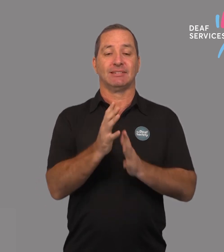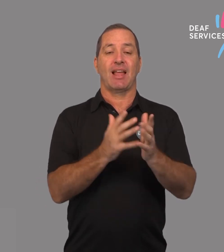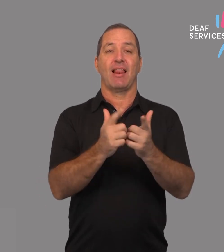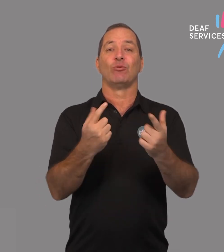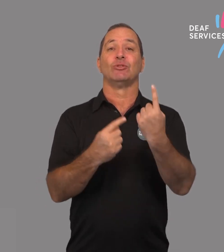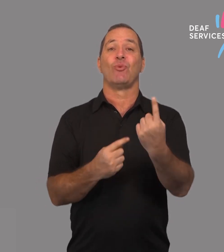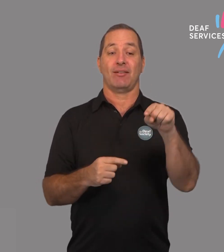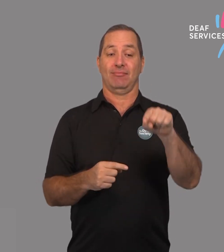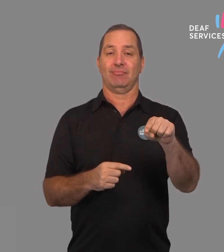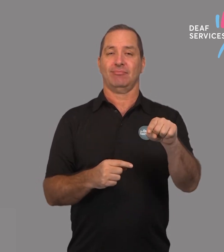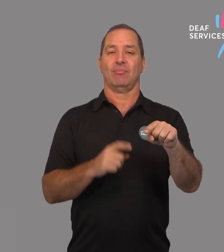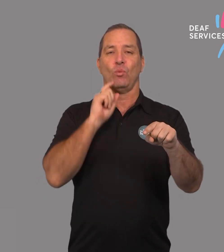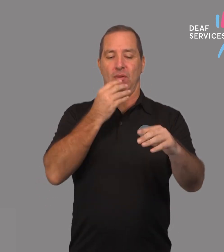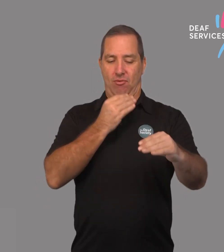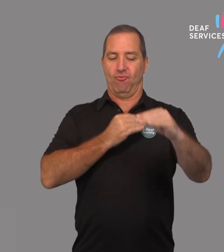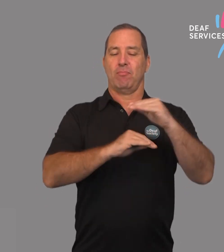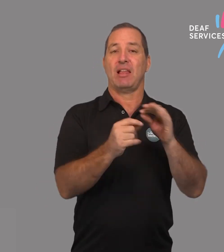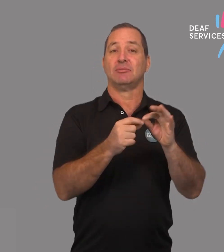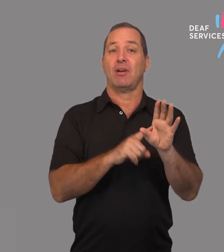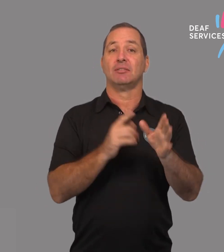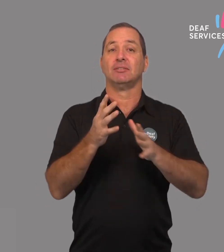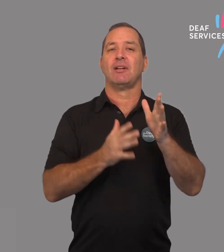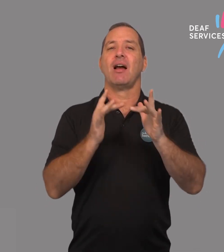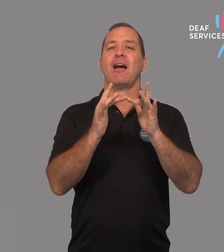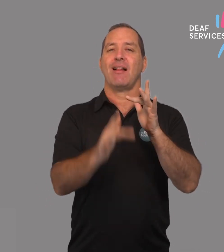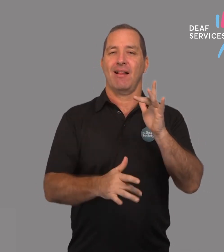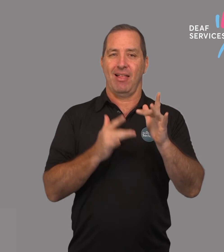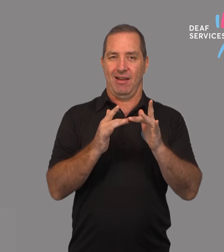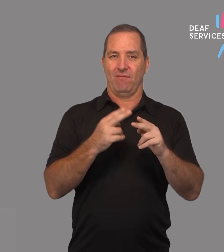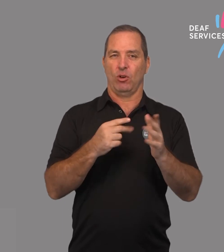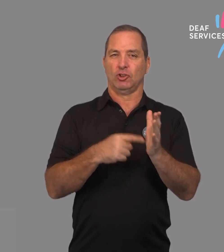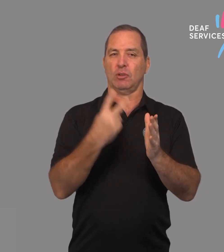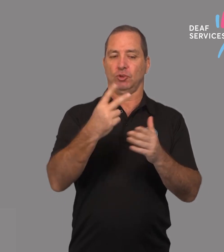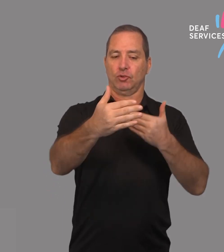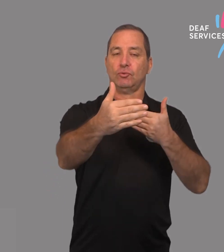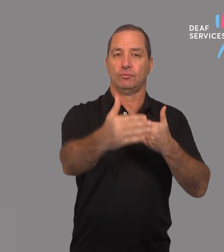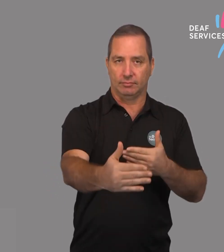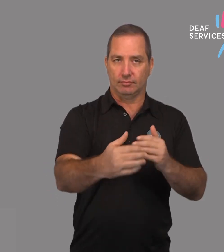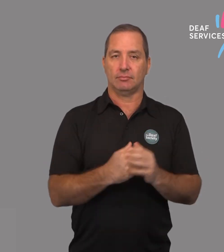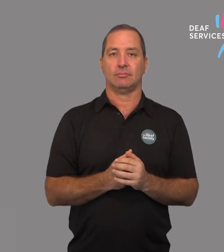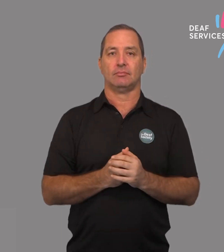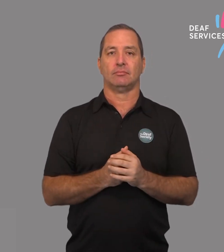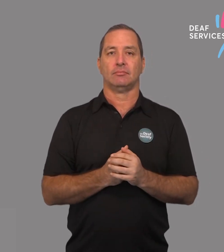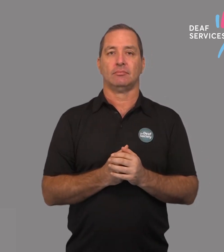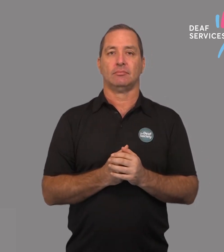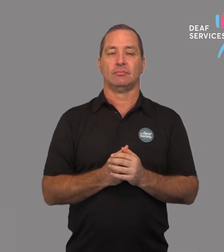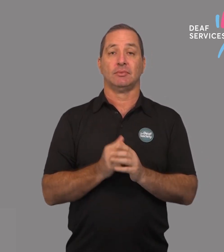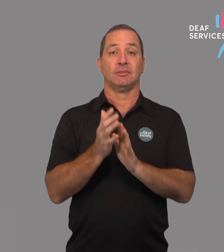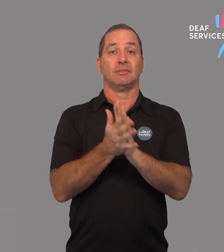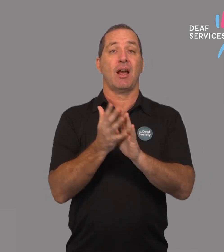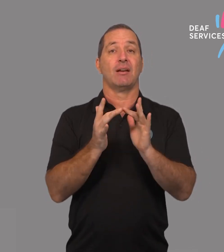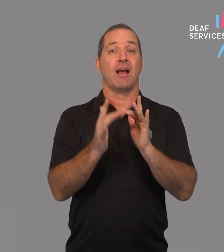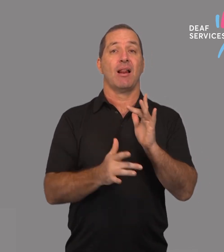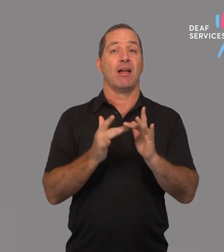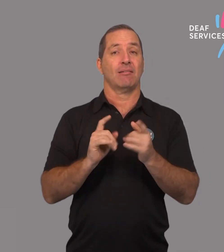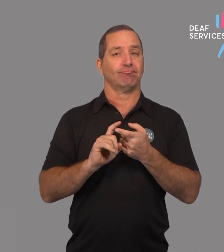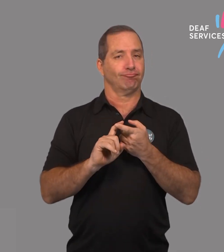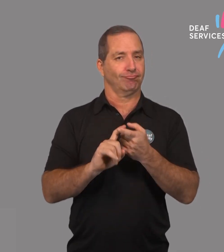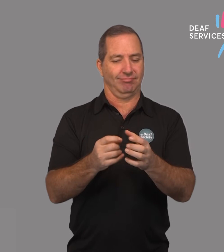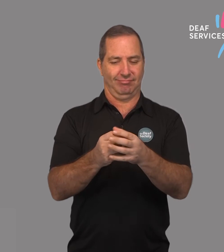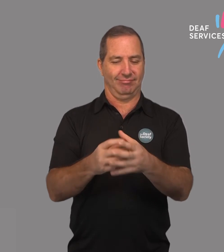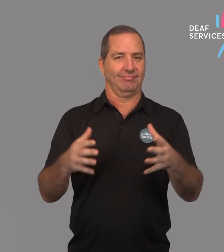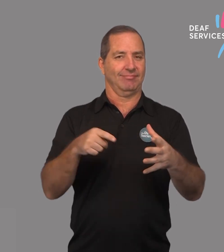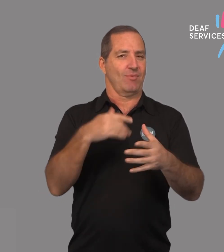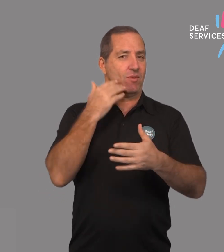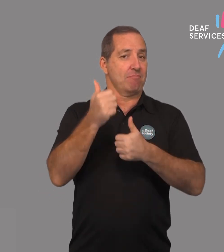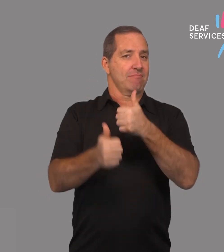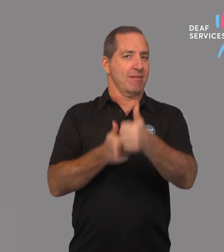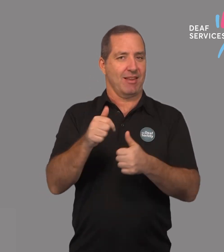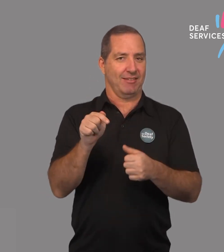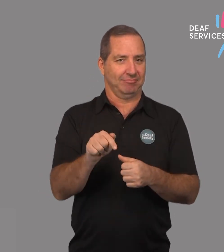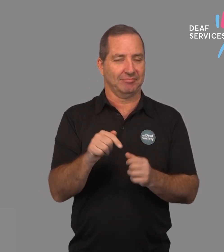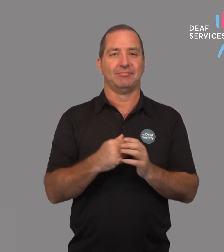Our Community Course, Sign Online continues and is growing in popularity.